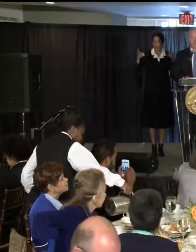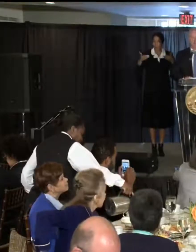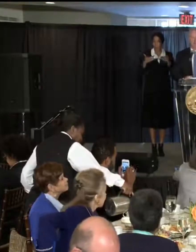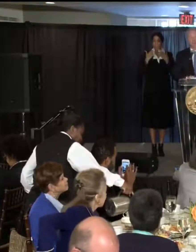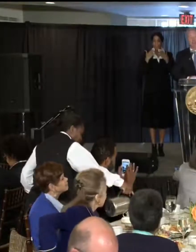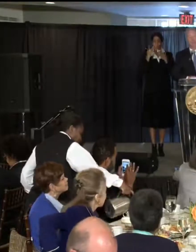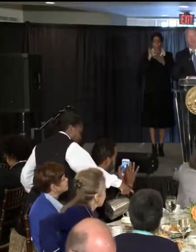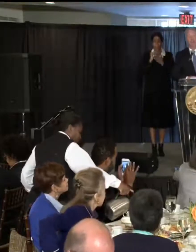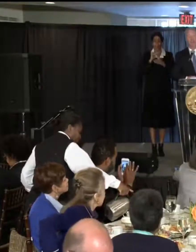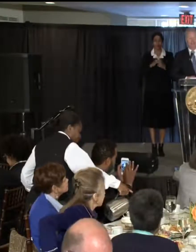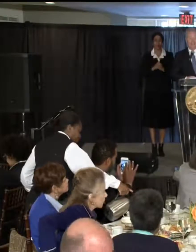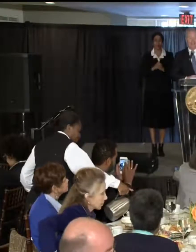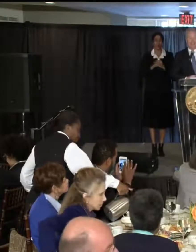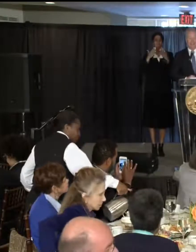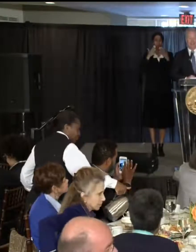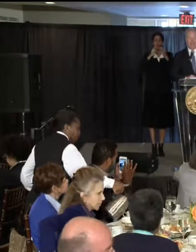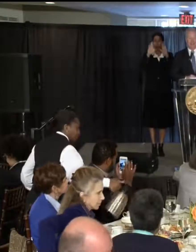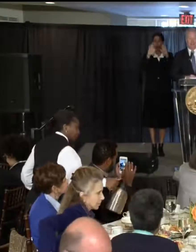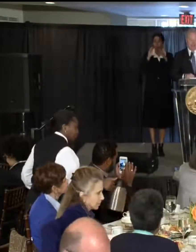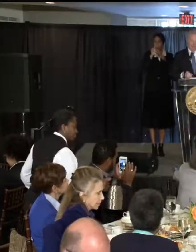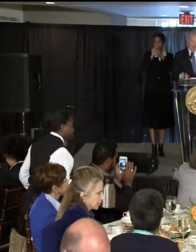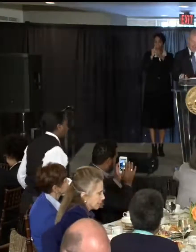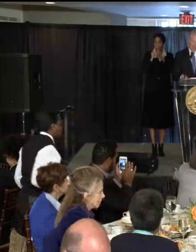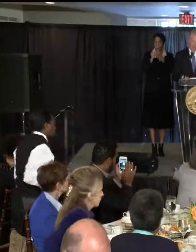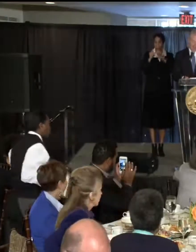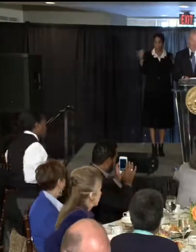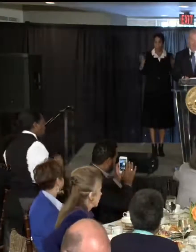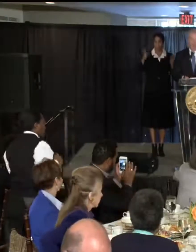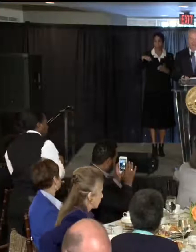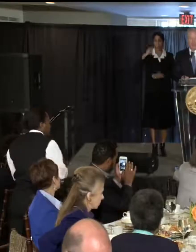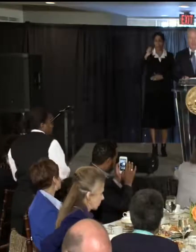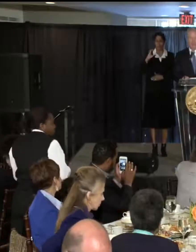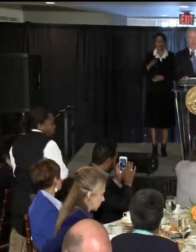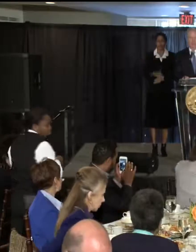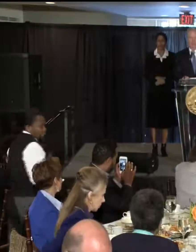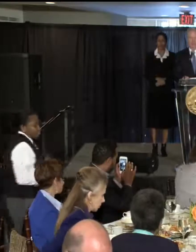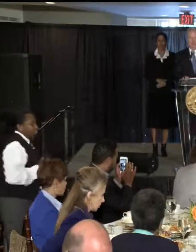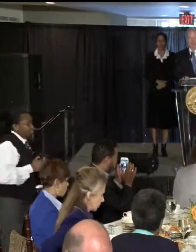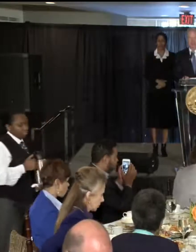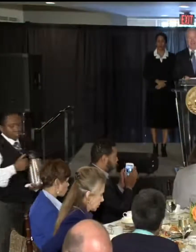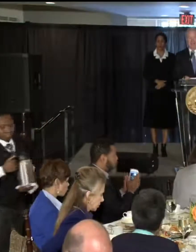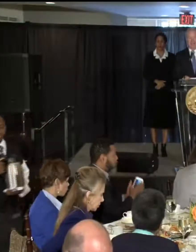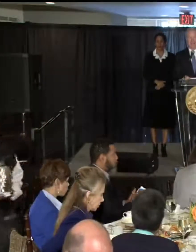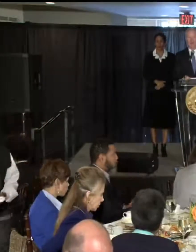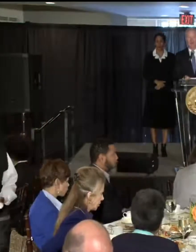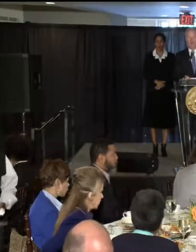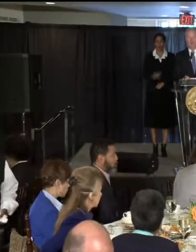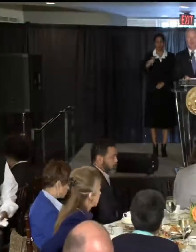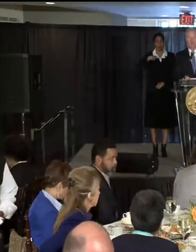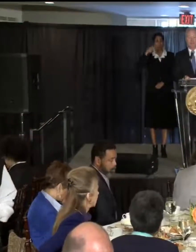THANK YOU FOR YOUR GREAT LEADERSHIP HERE IN THE DISTRICT OF COLUMBIA. AND I KNOW THAT YOU HAVE